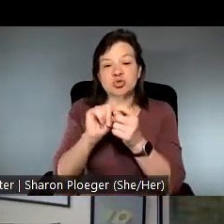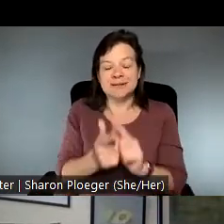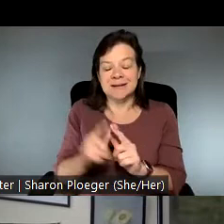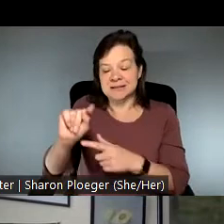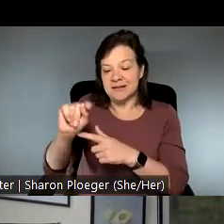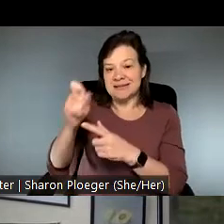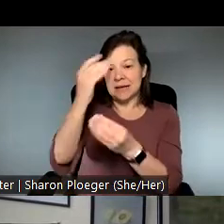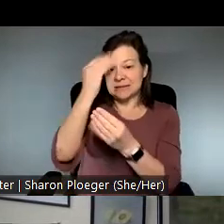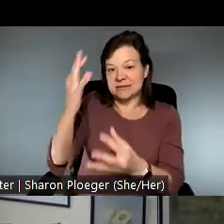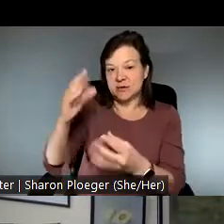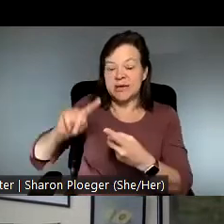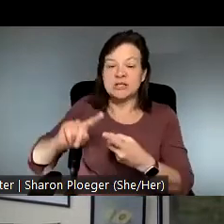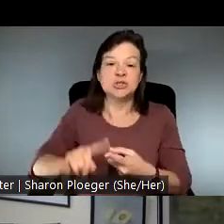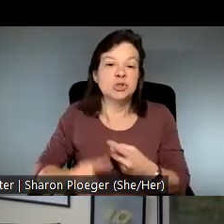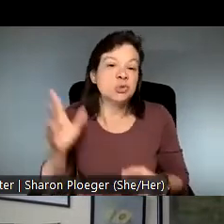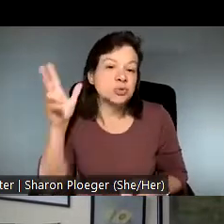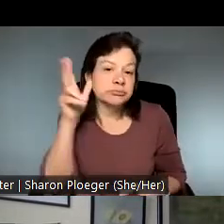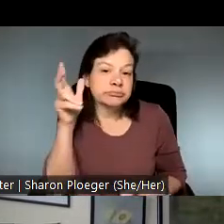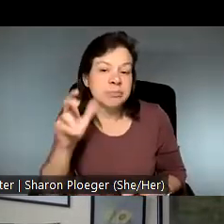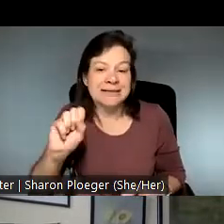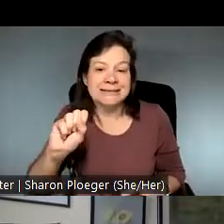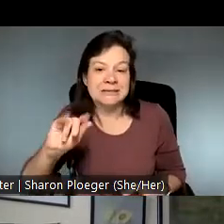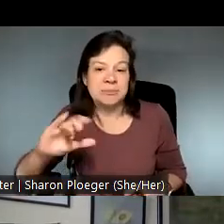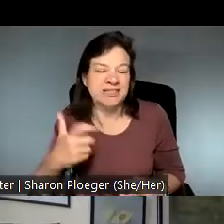to synthesized speech as you just heard.